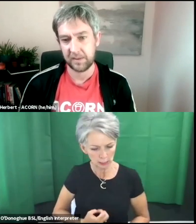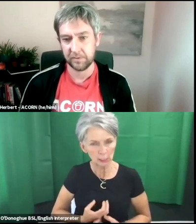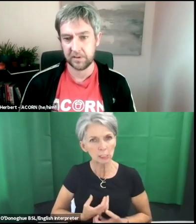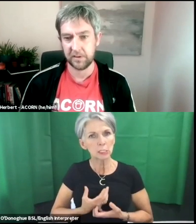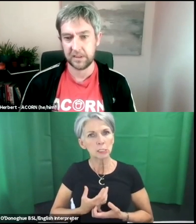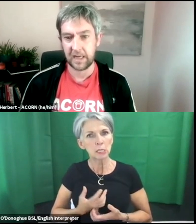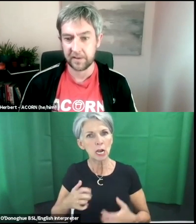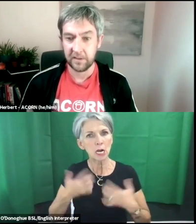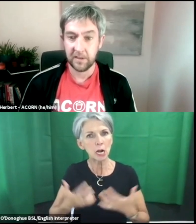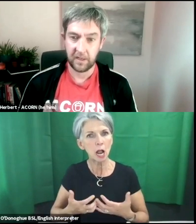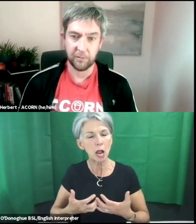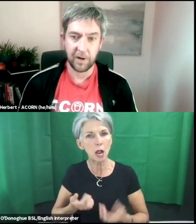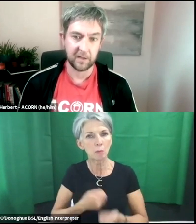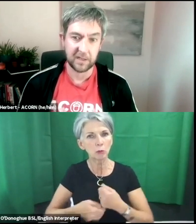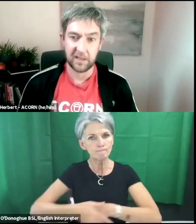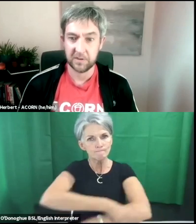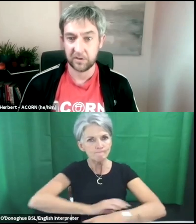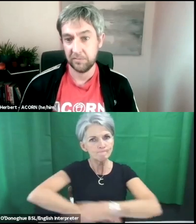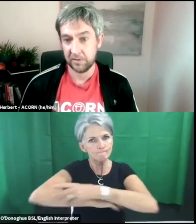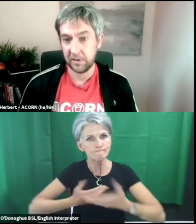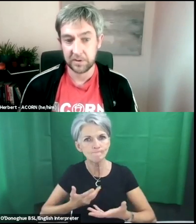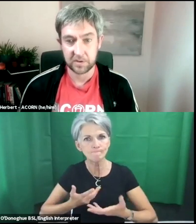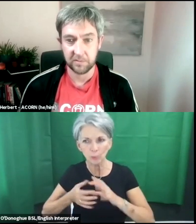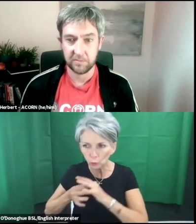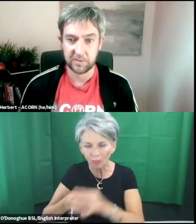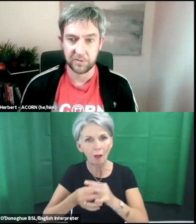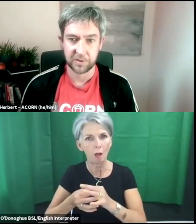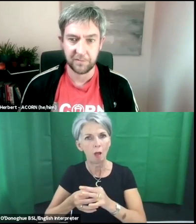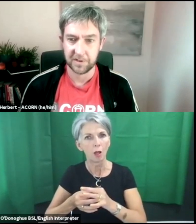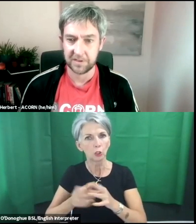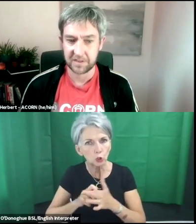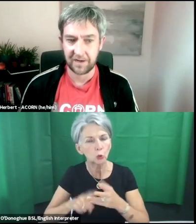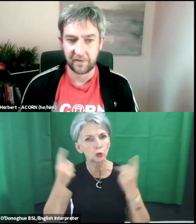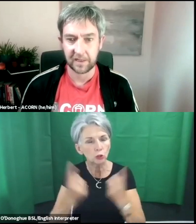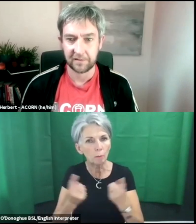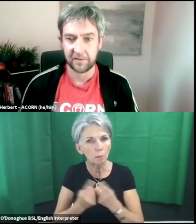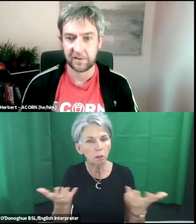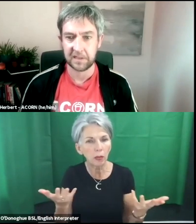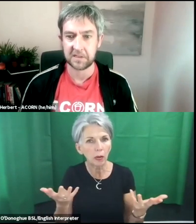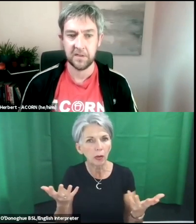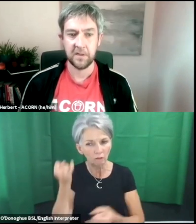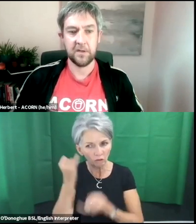And that's what brings people together in a way that can get them to come and do some cool stuff with us and to start fighting for things,